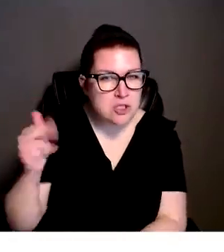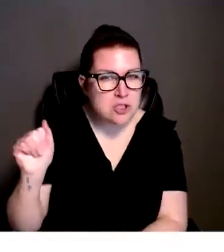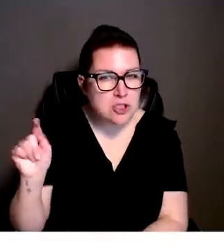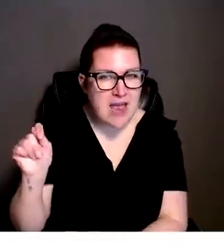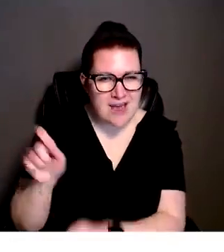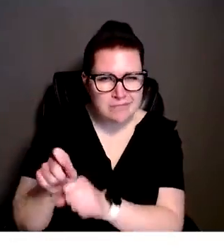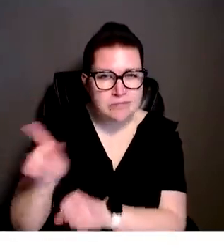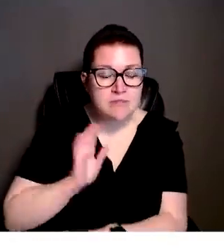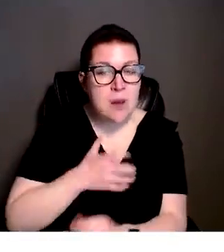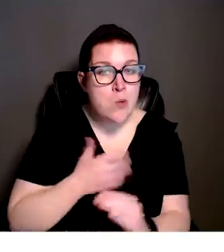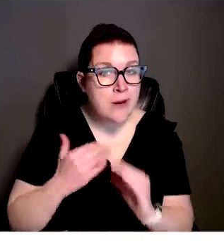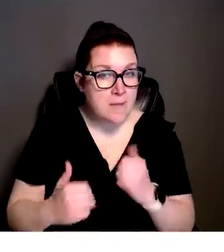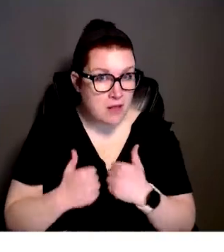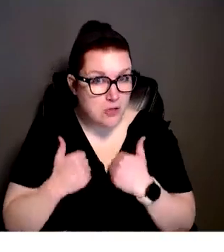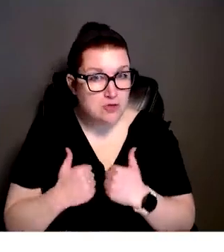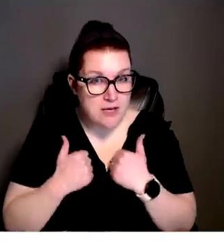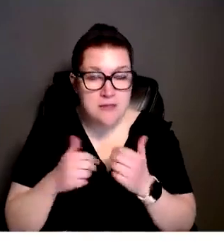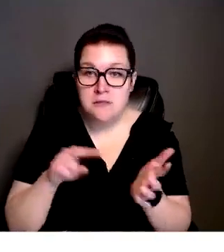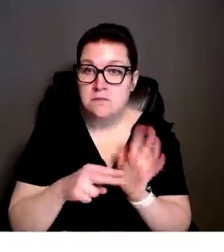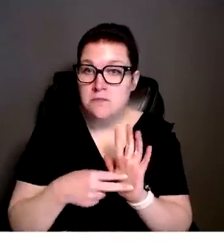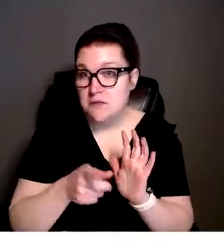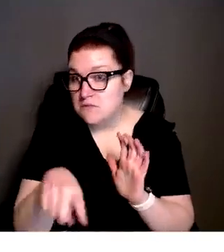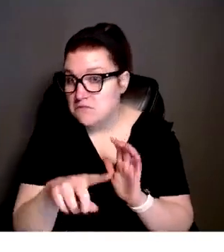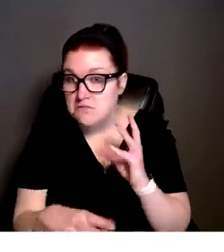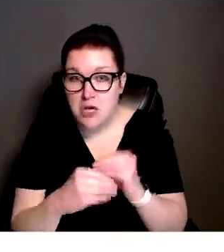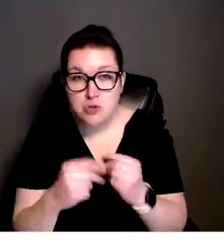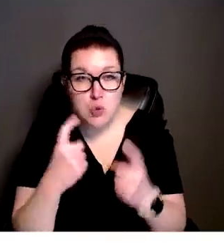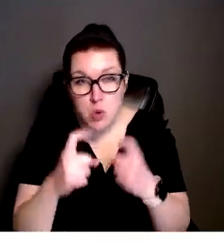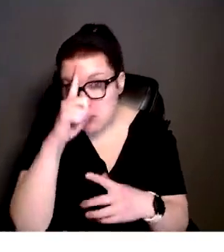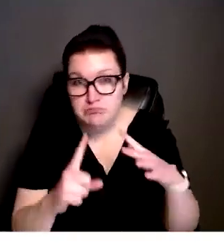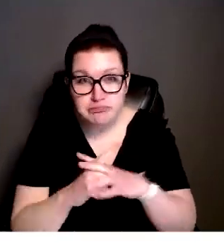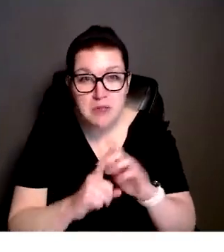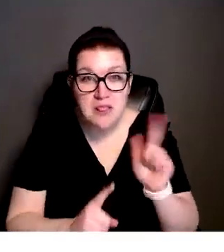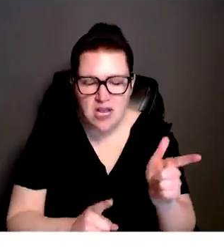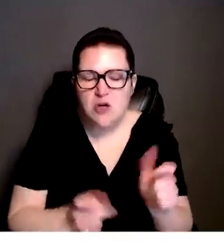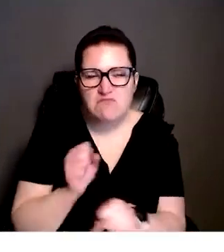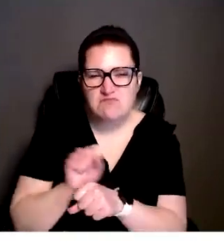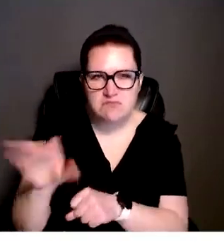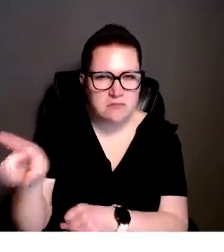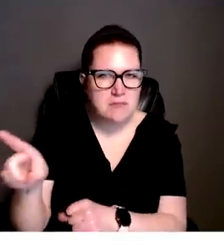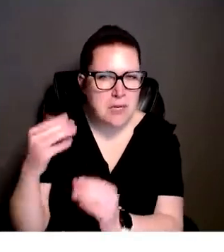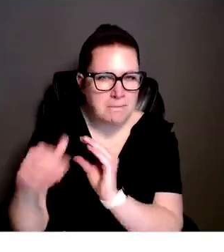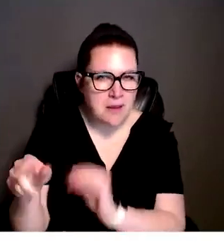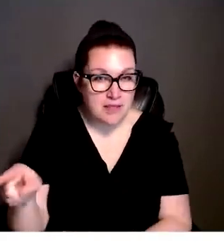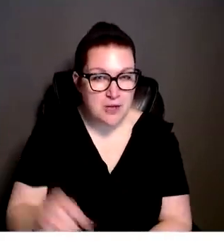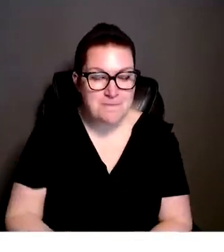email address so that if there are any additional questions, please submit them there.